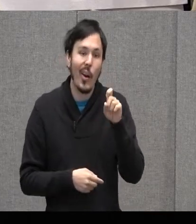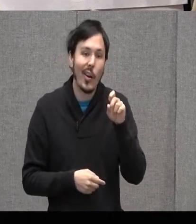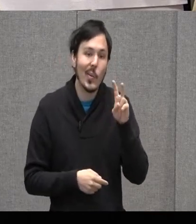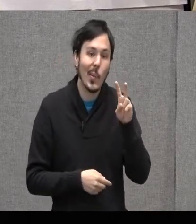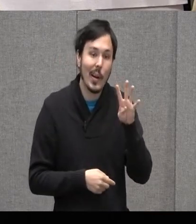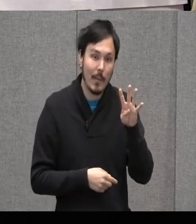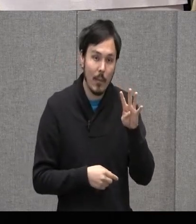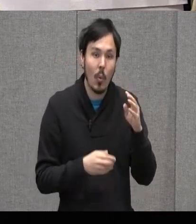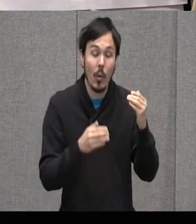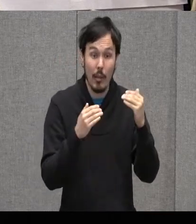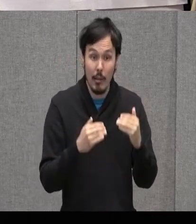125, exactly.